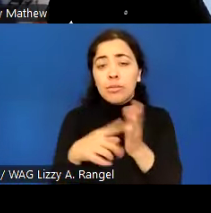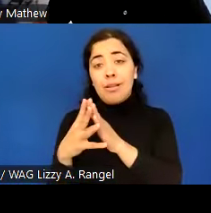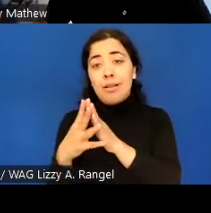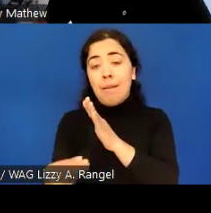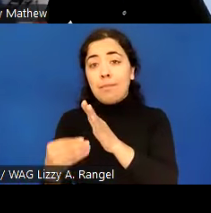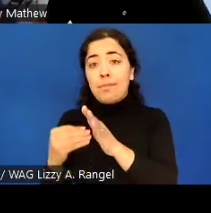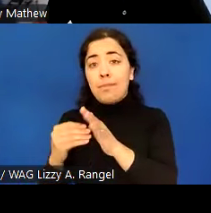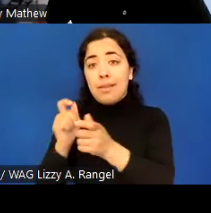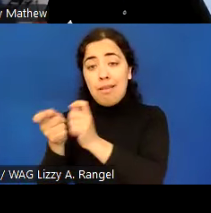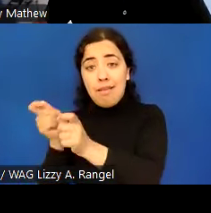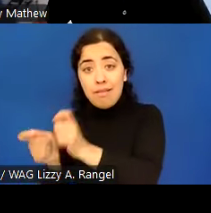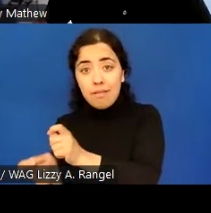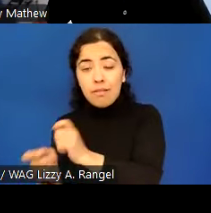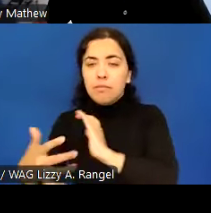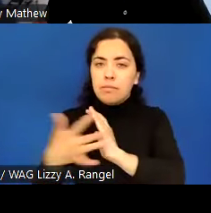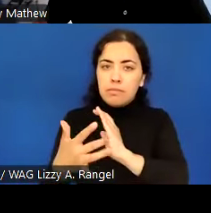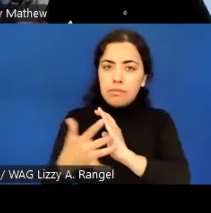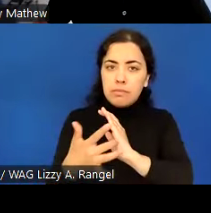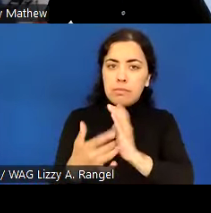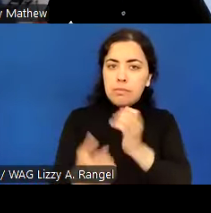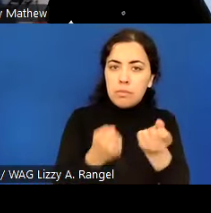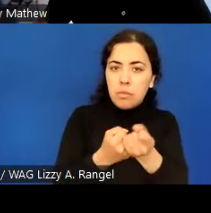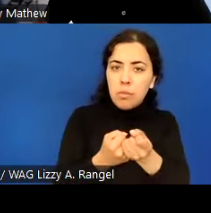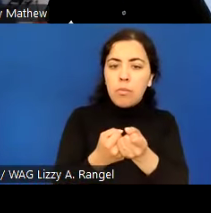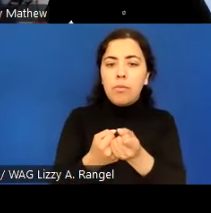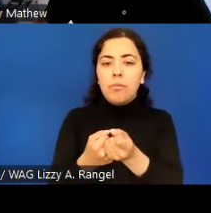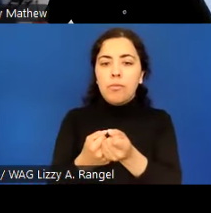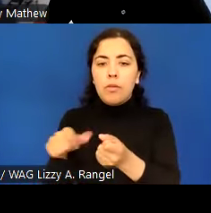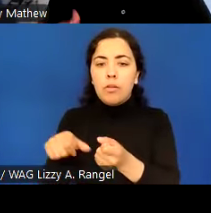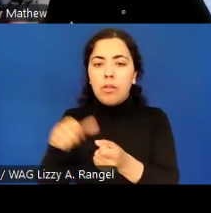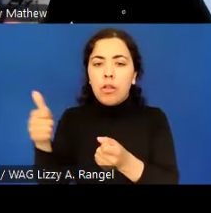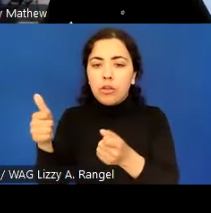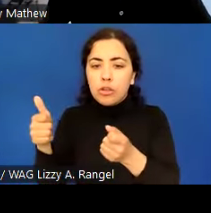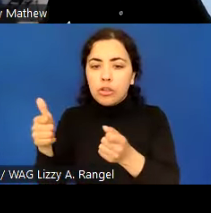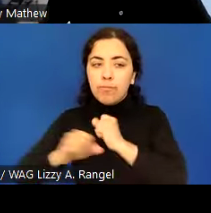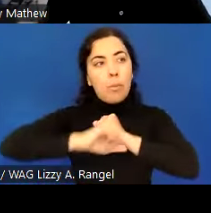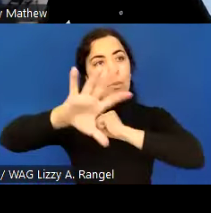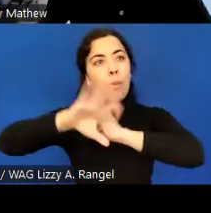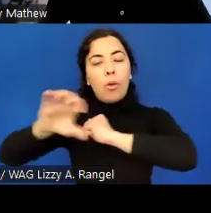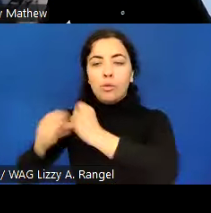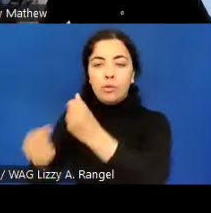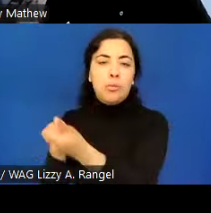promotional and communications support. In addition to an online platform, we also